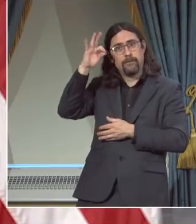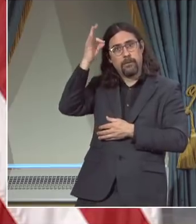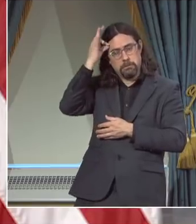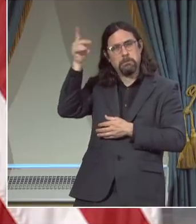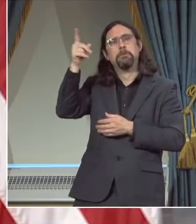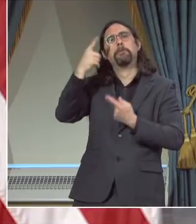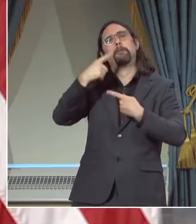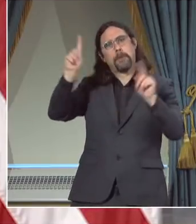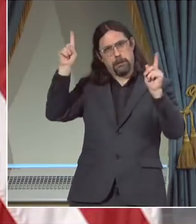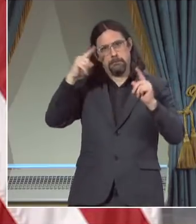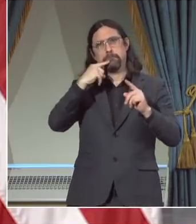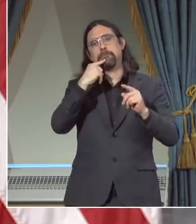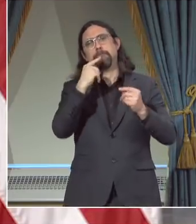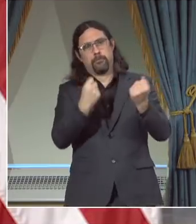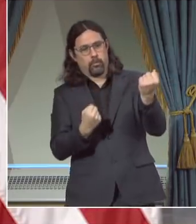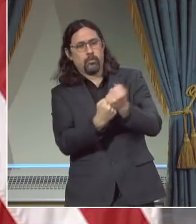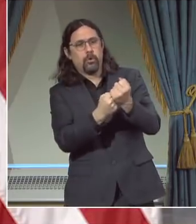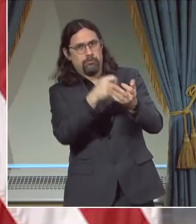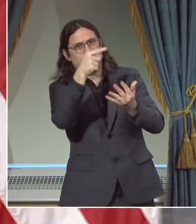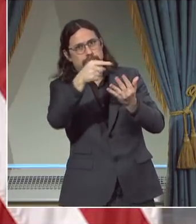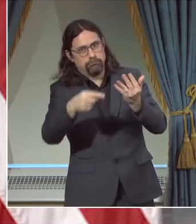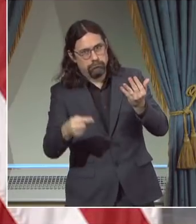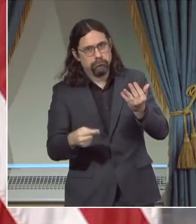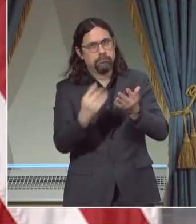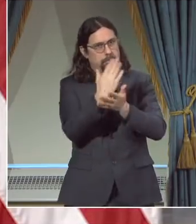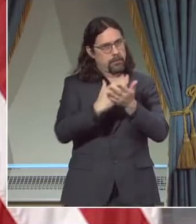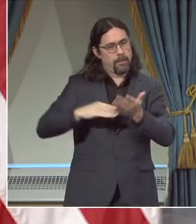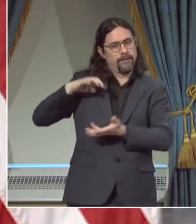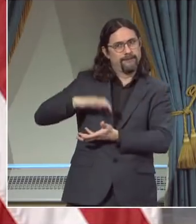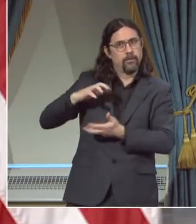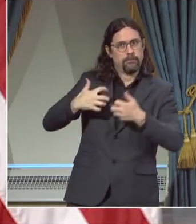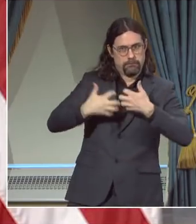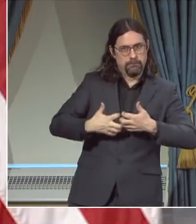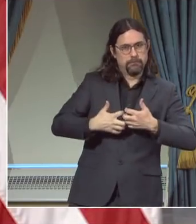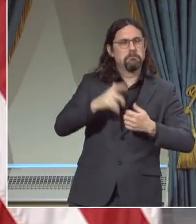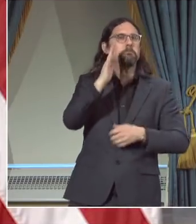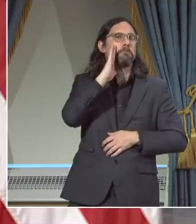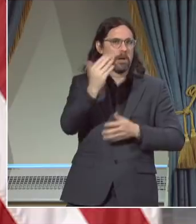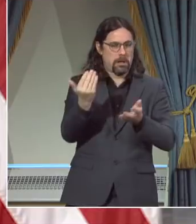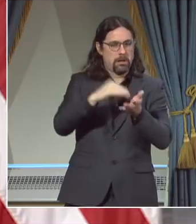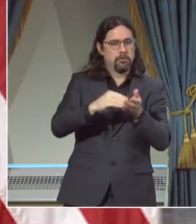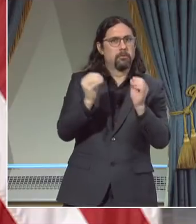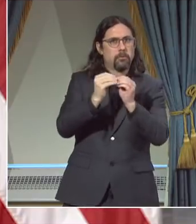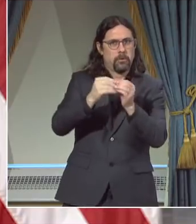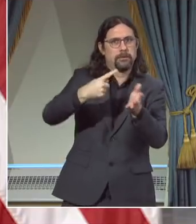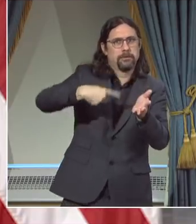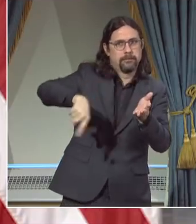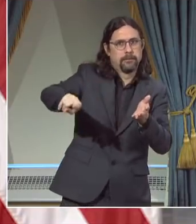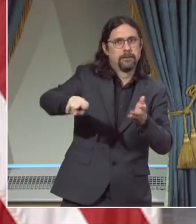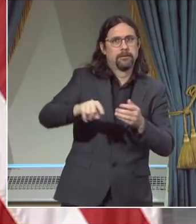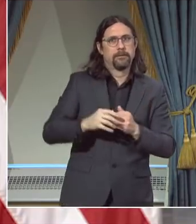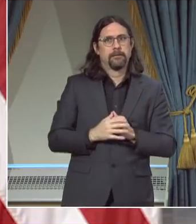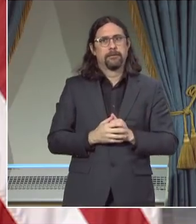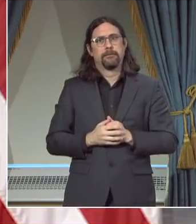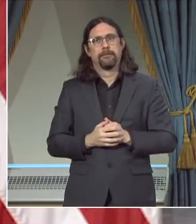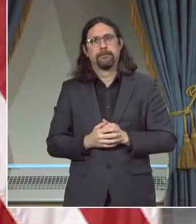400 VENTILATORS WE WOULD LIKE TO GET IN IMMEDIATELY. THEN WE HAVE A L MOTOR EWEE'R GOING TO NEED BY SUNAYD APRIL5t h